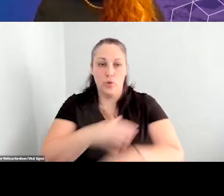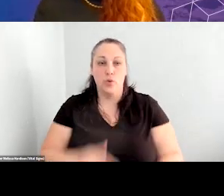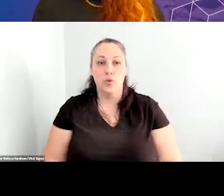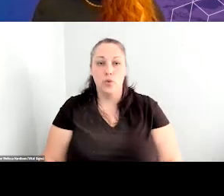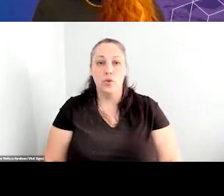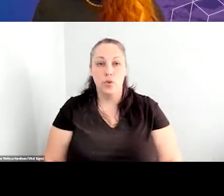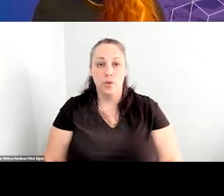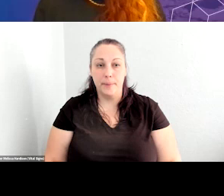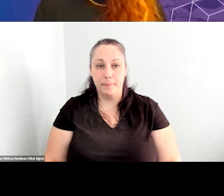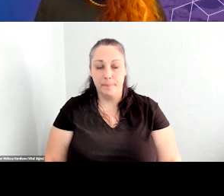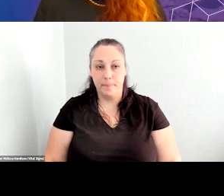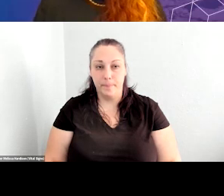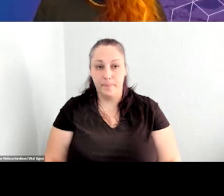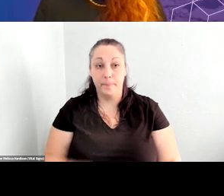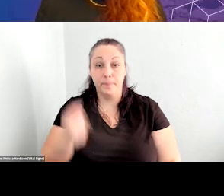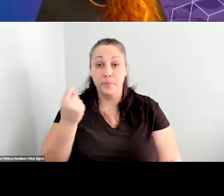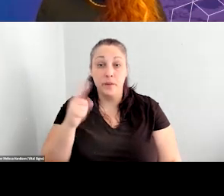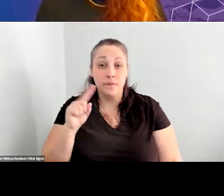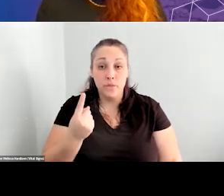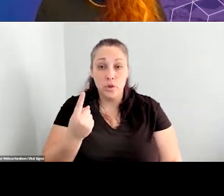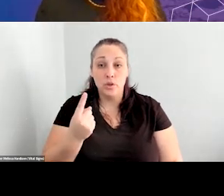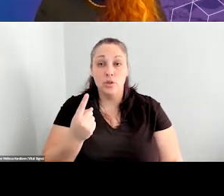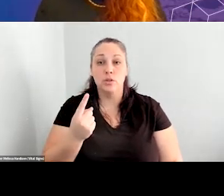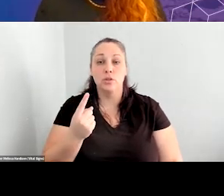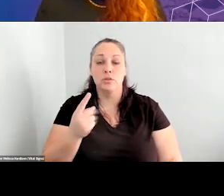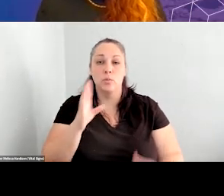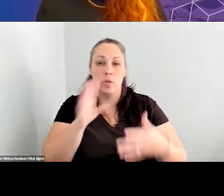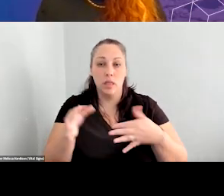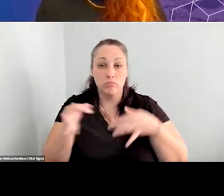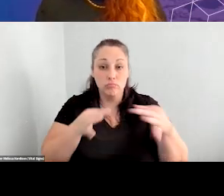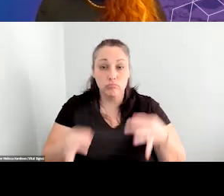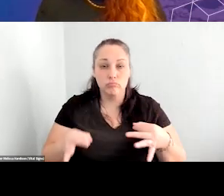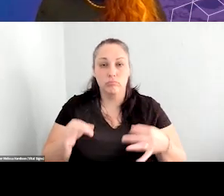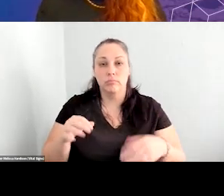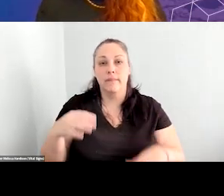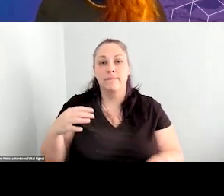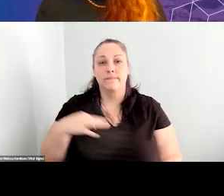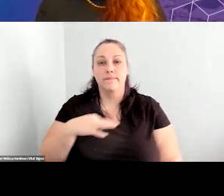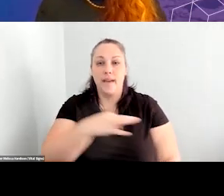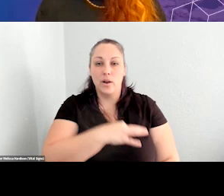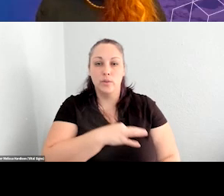The first that I'm going to talk about is Faculty Early Career Development Program, or the CAREER Grant.